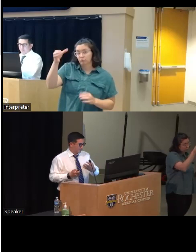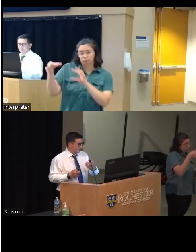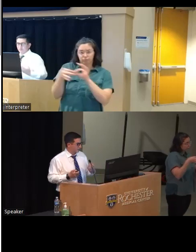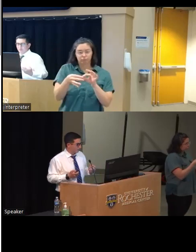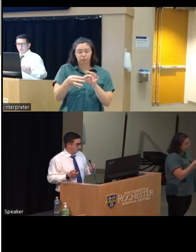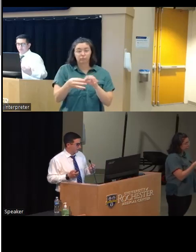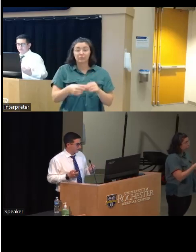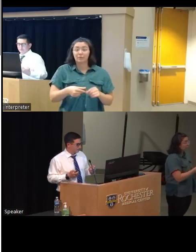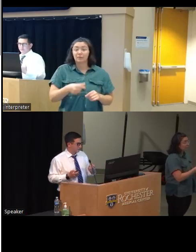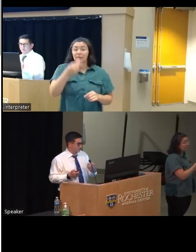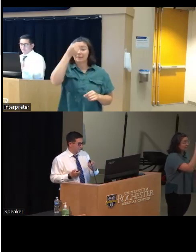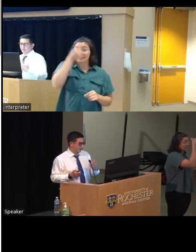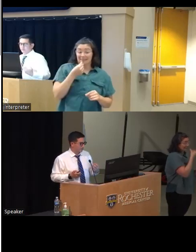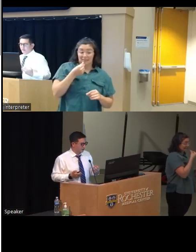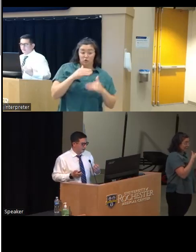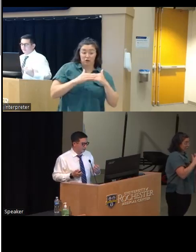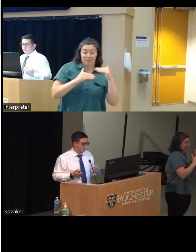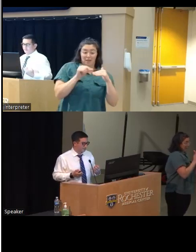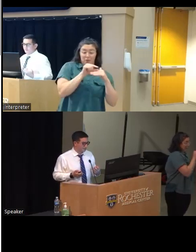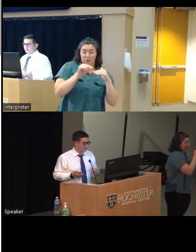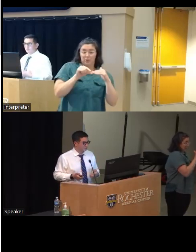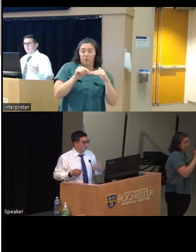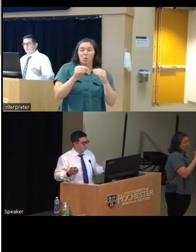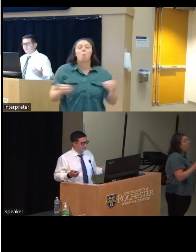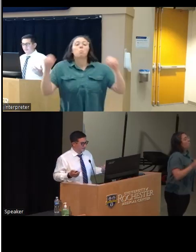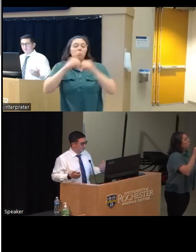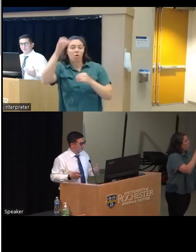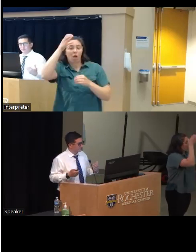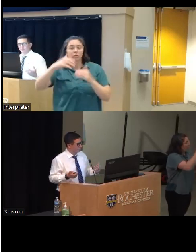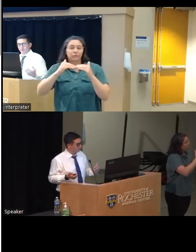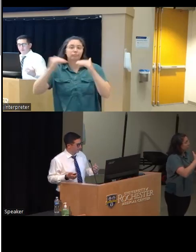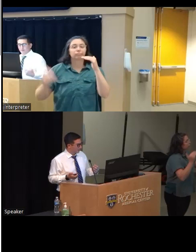the thinner the onl was the greater the cognitive deficits and so that made sense and fit with what